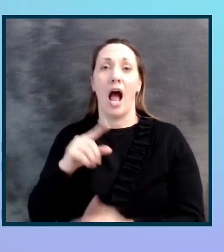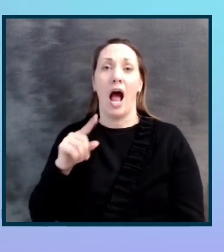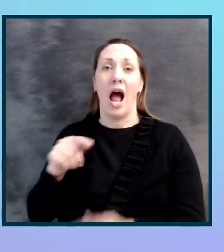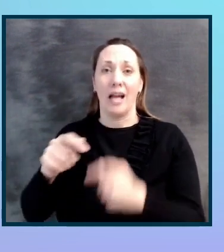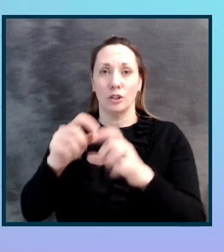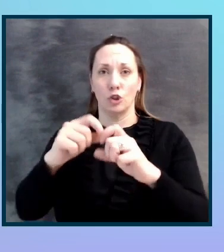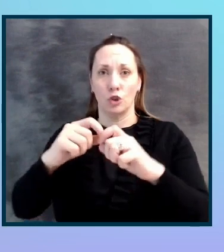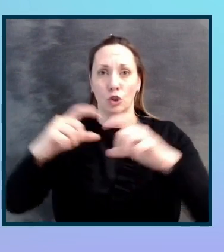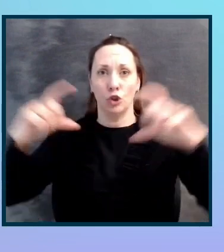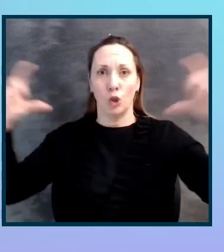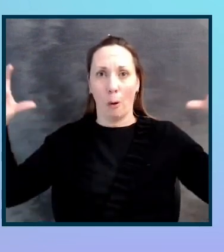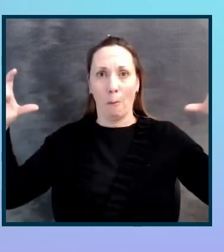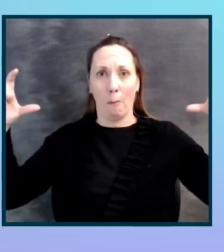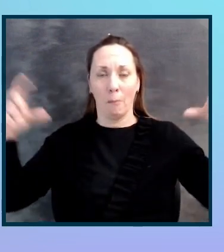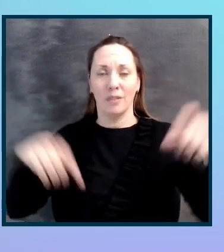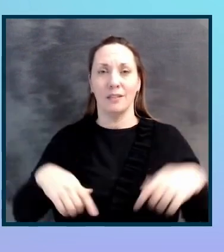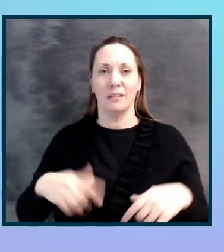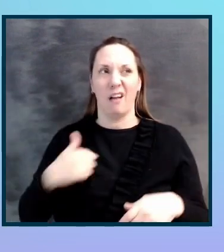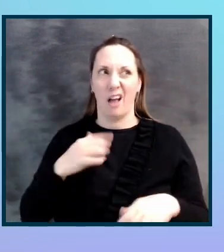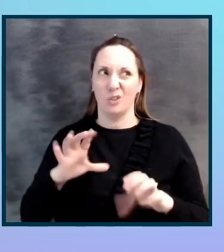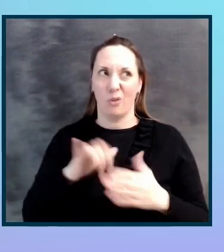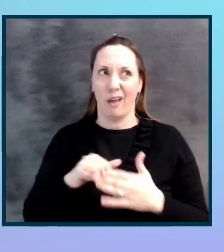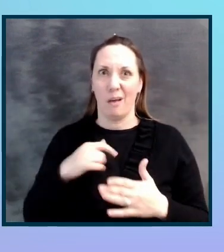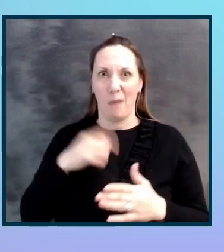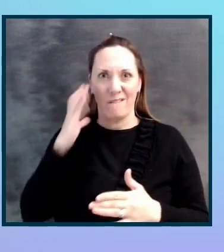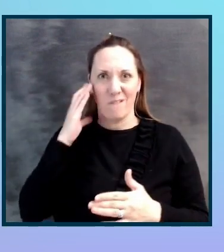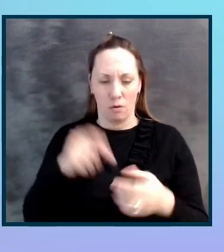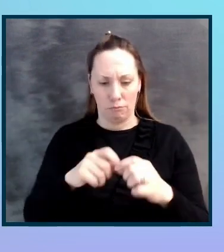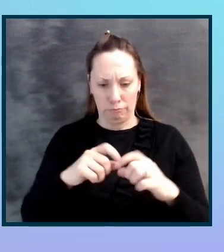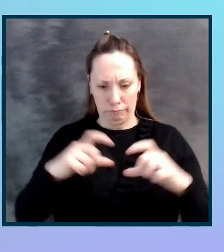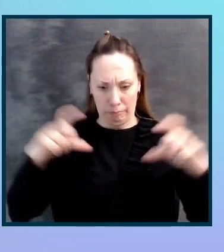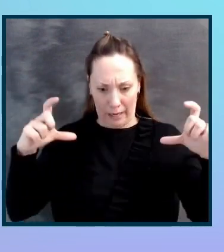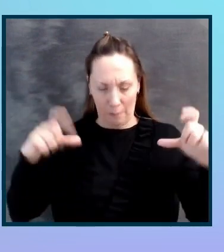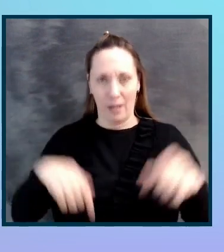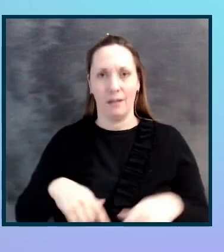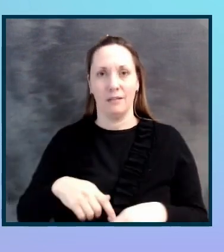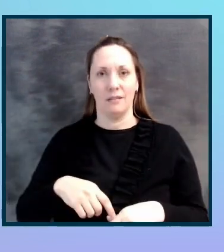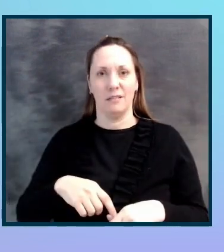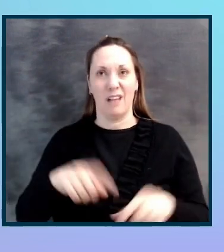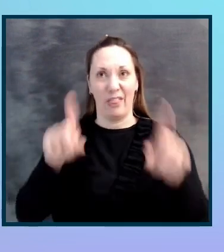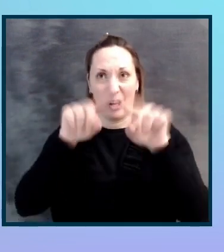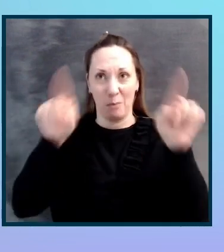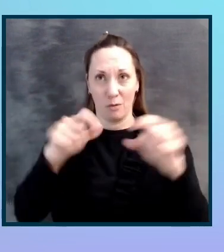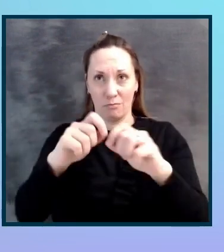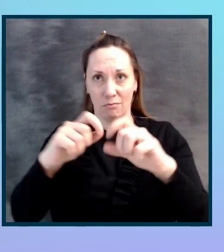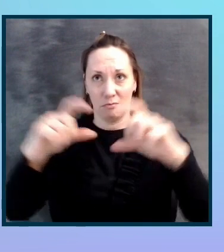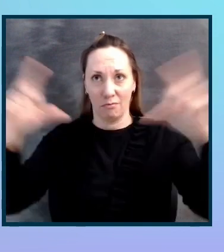I Zoom my content on my phone, on my browser, right? If you Zoom it, the moment you show an impact